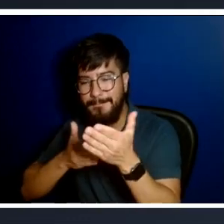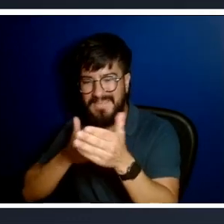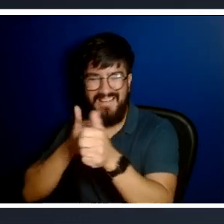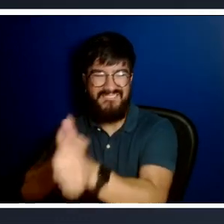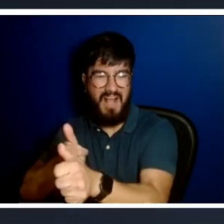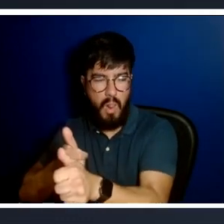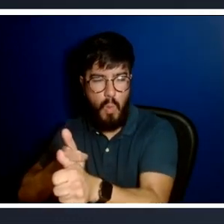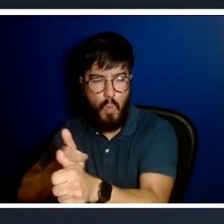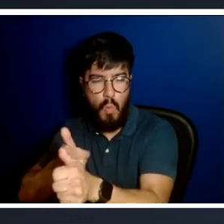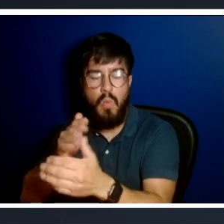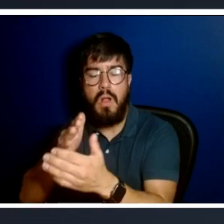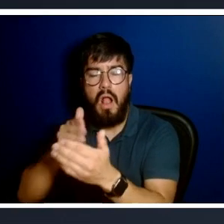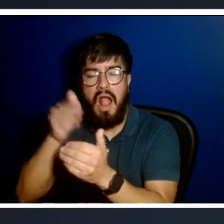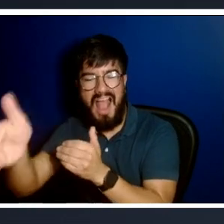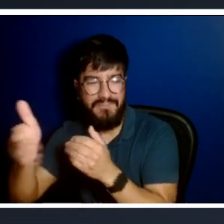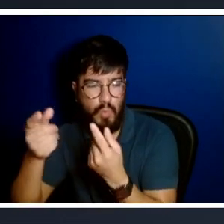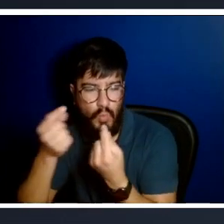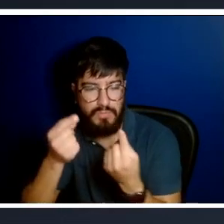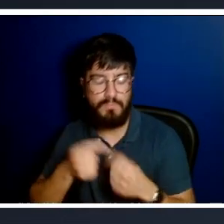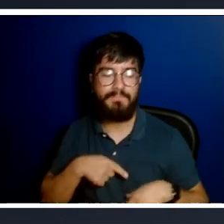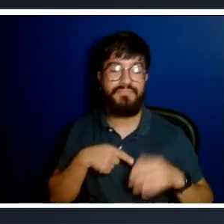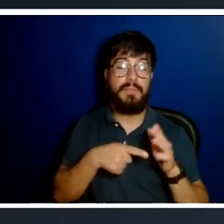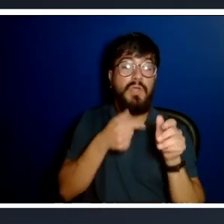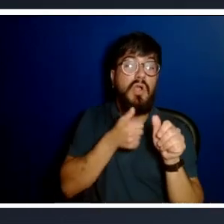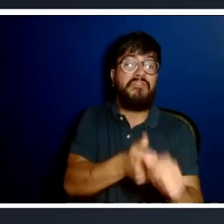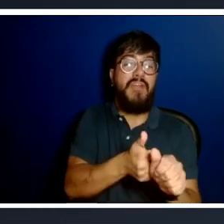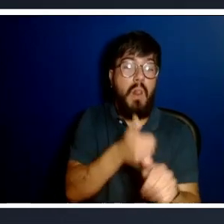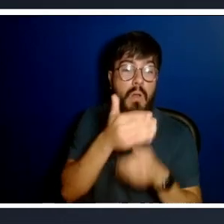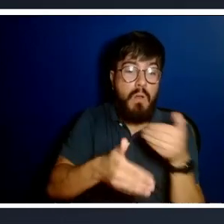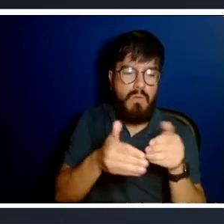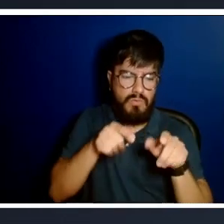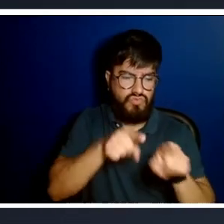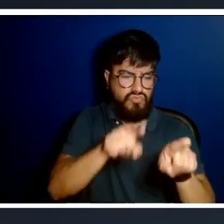sheet can be done during the program and you'll notice right in the middle our rainforest bingo